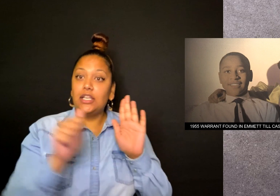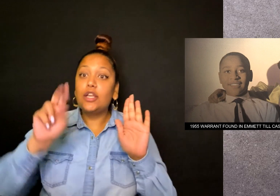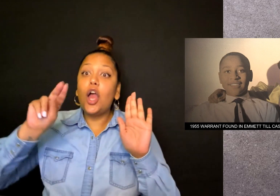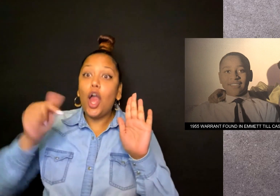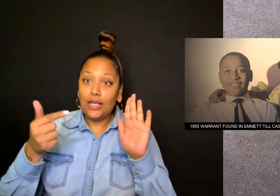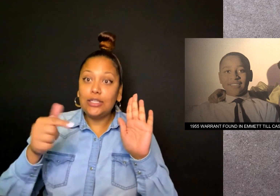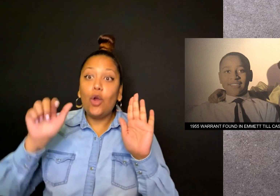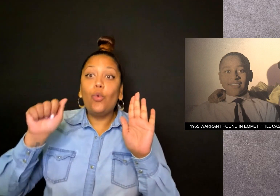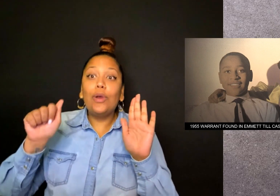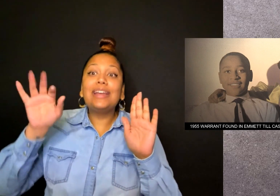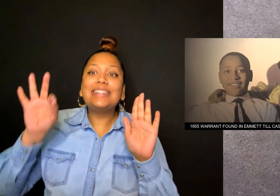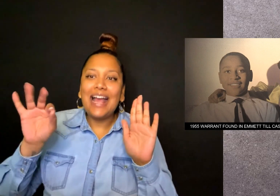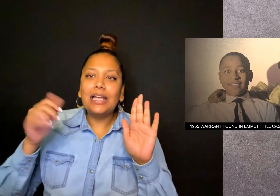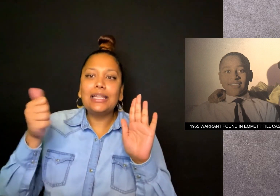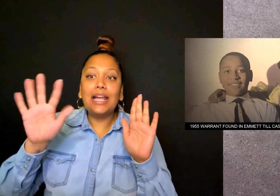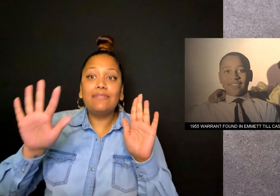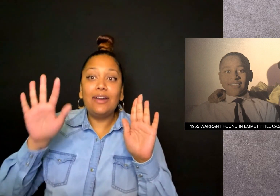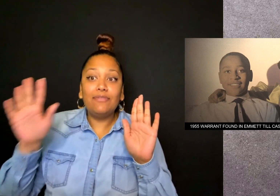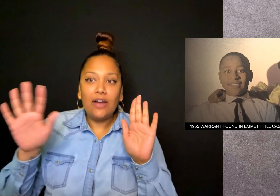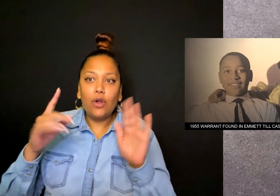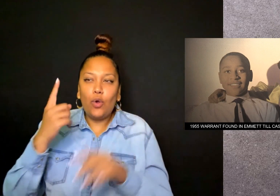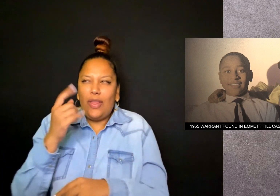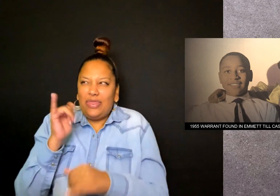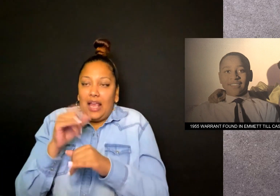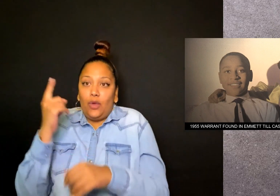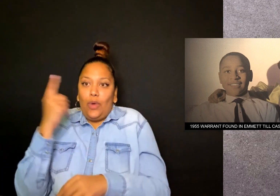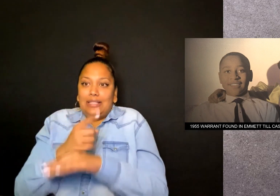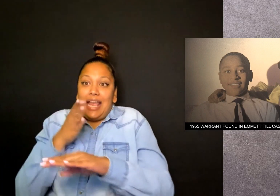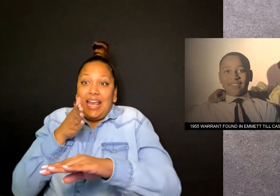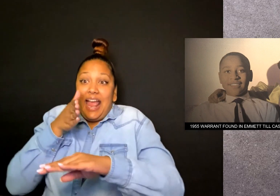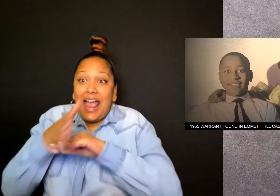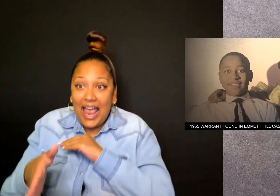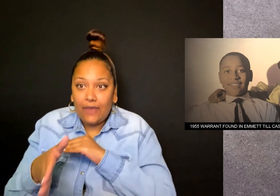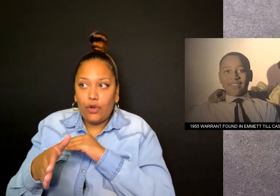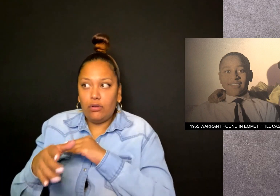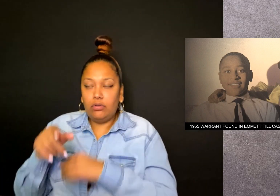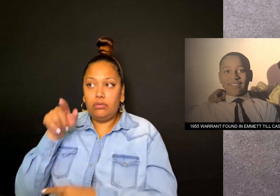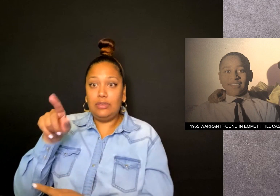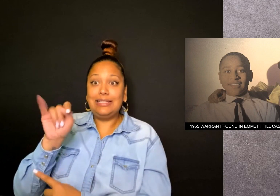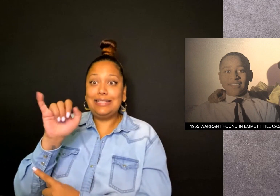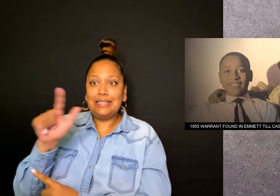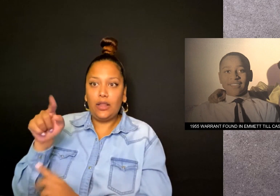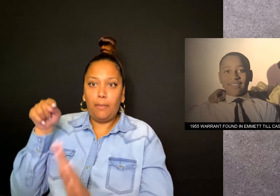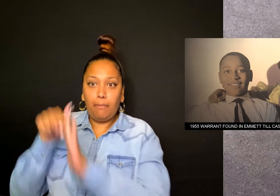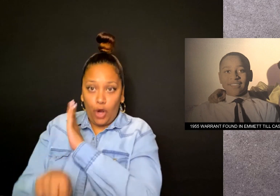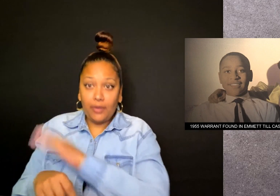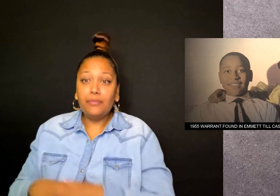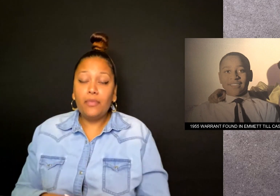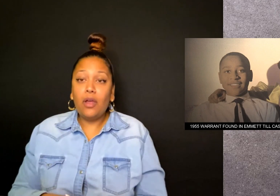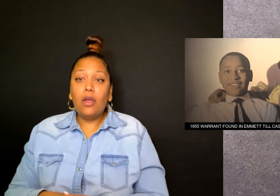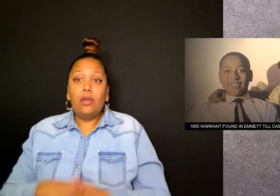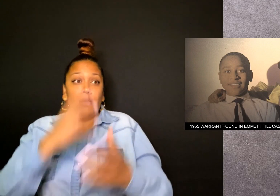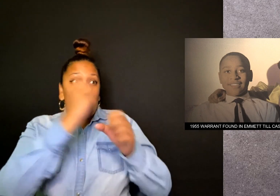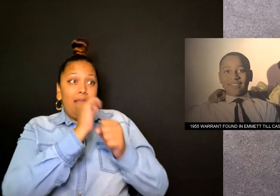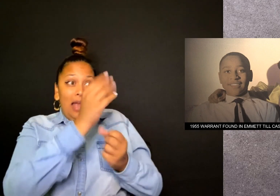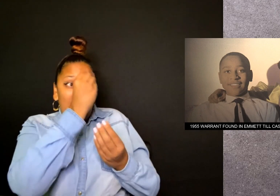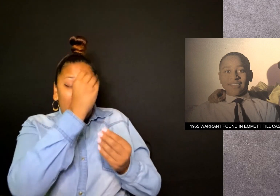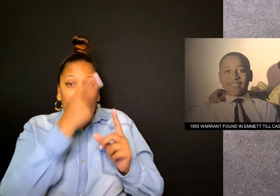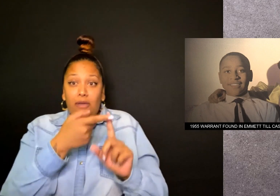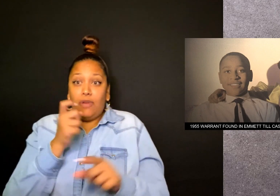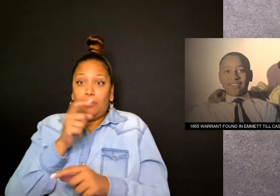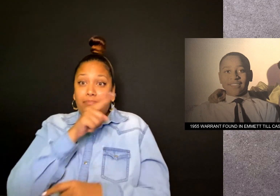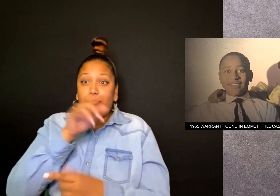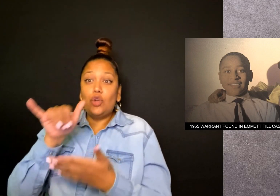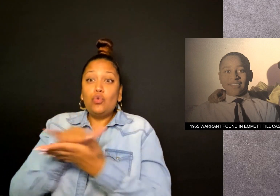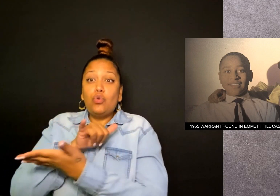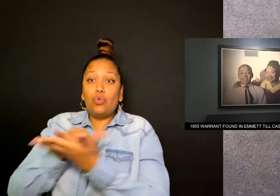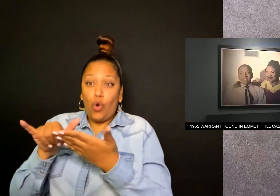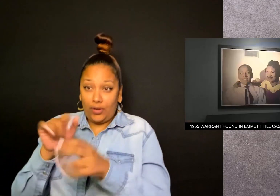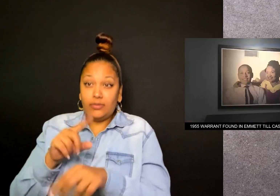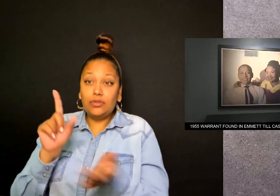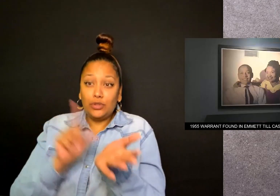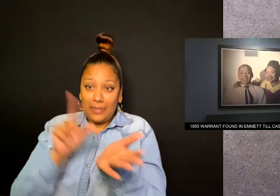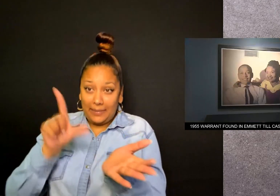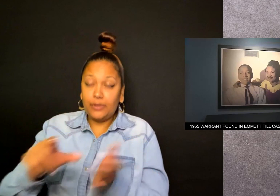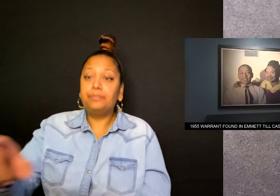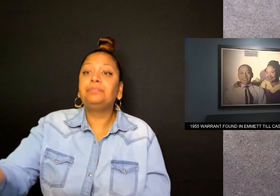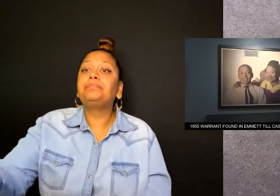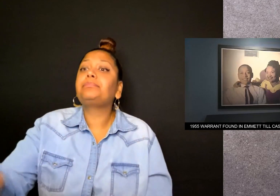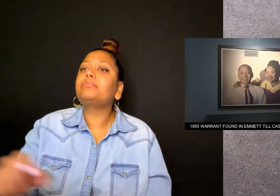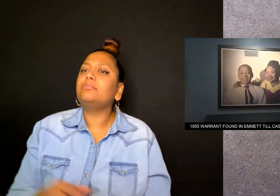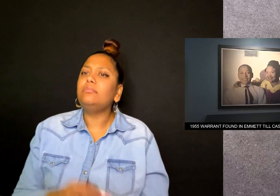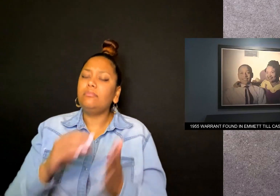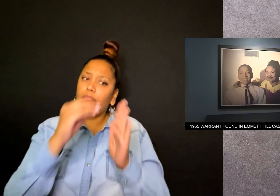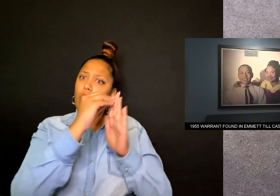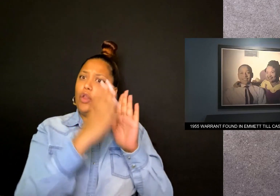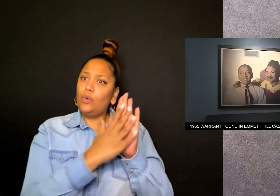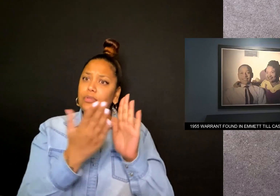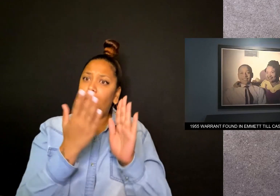it's dated August 29, 1955 one day after Till's murder